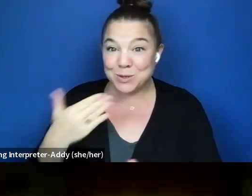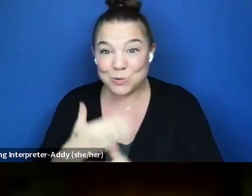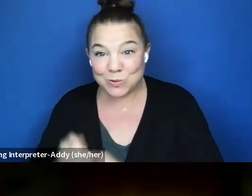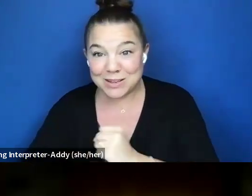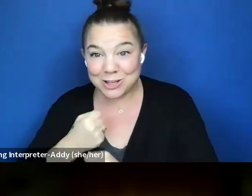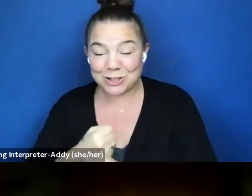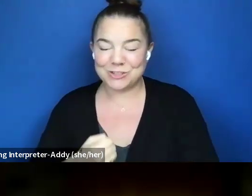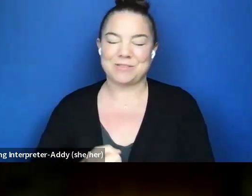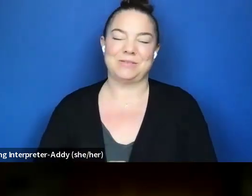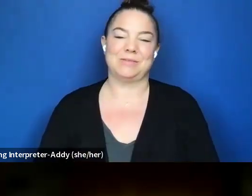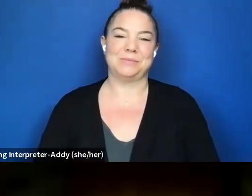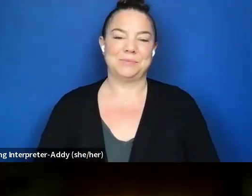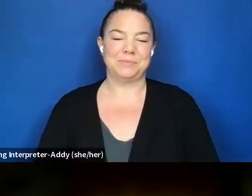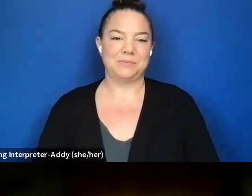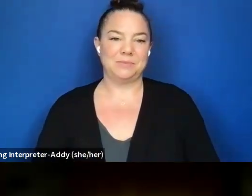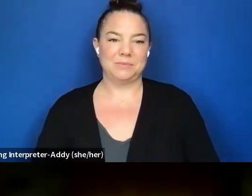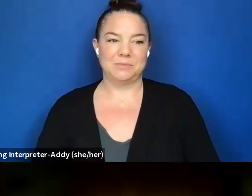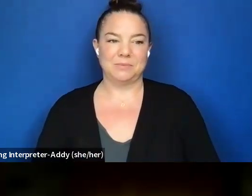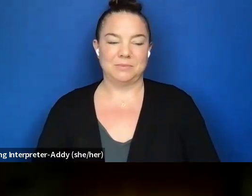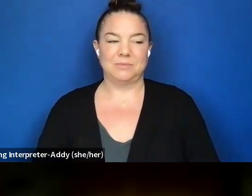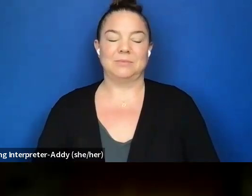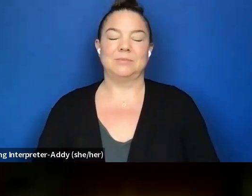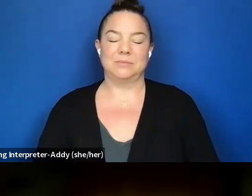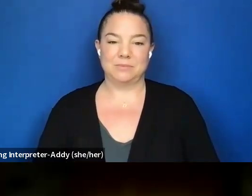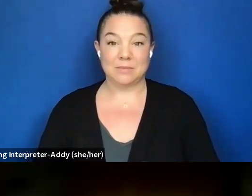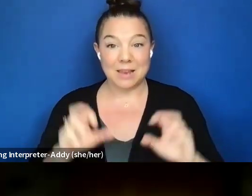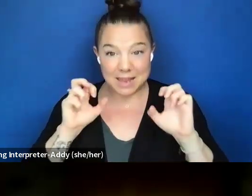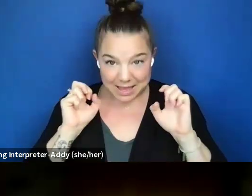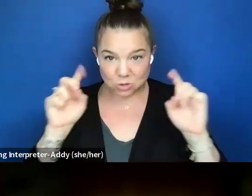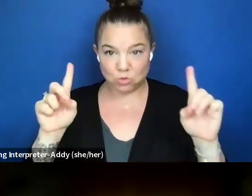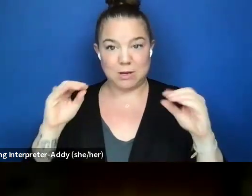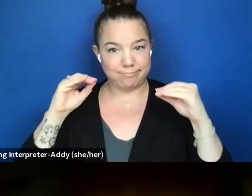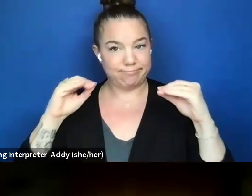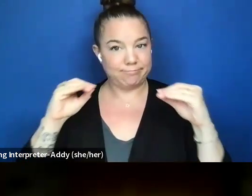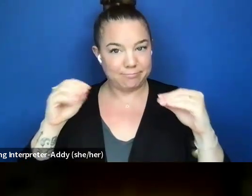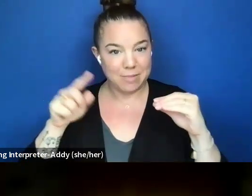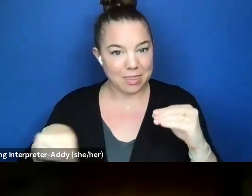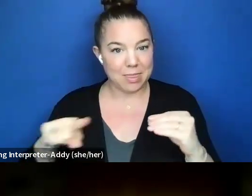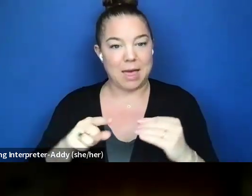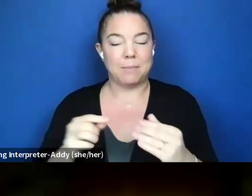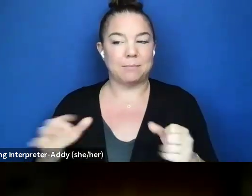Brooke Wilson (she/her): and Brooke Wilson (she/her): educate them Brooke Wilson (she/her): throughout the year. Get to know them